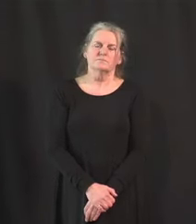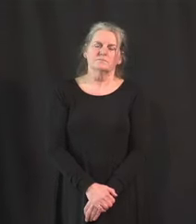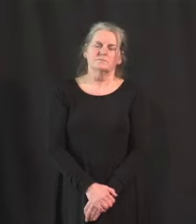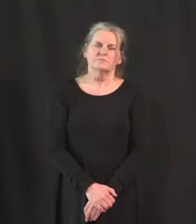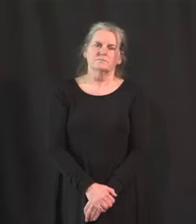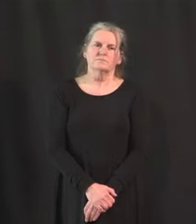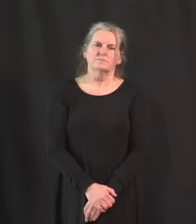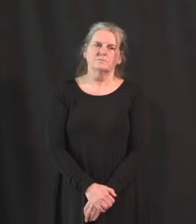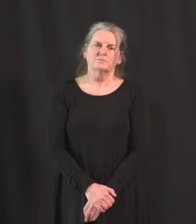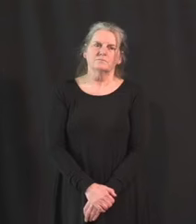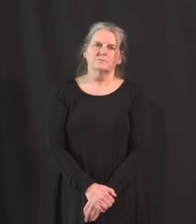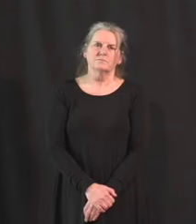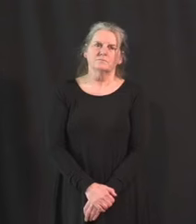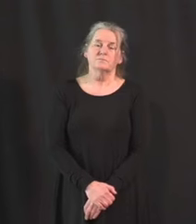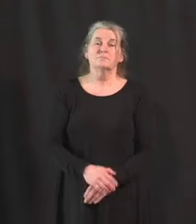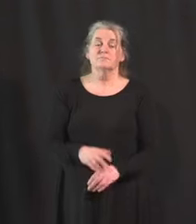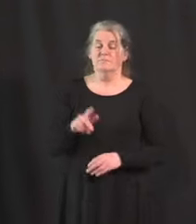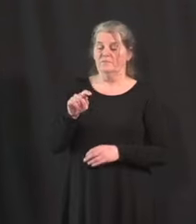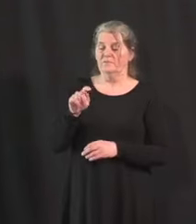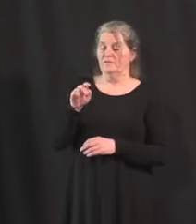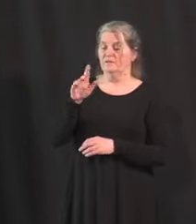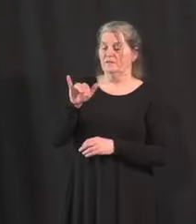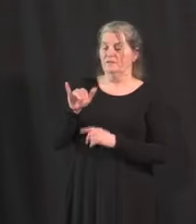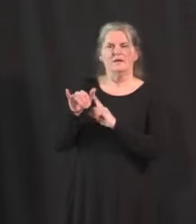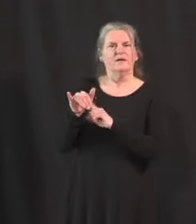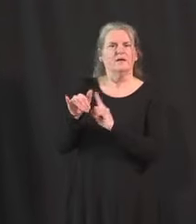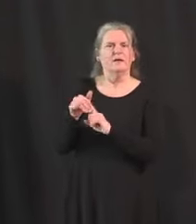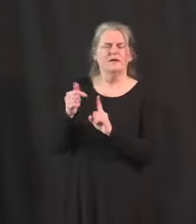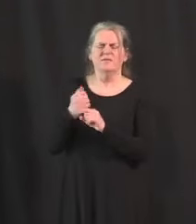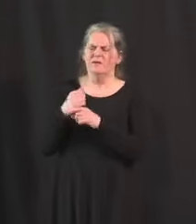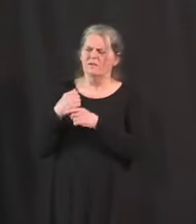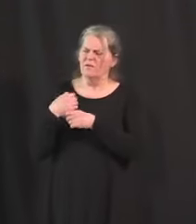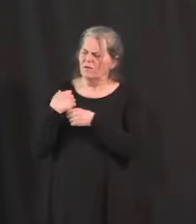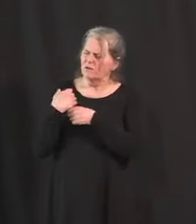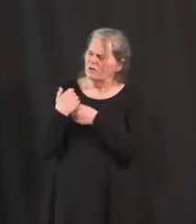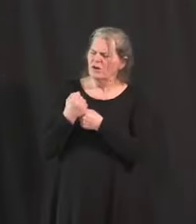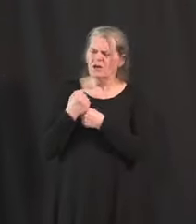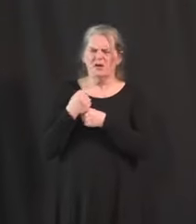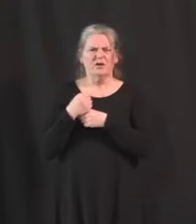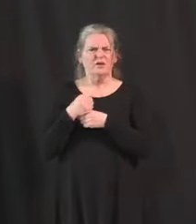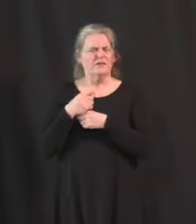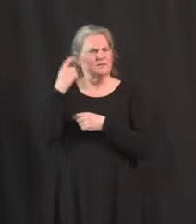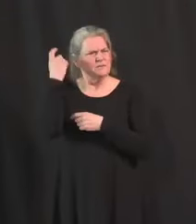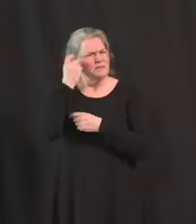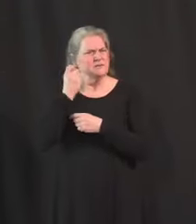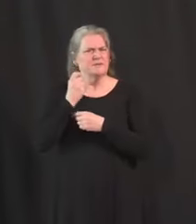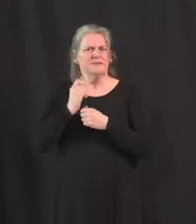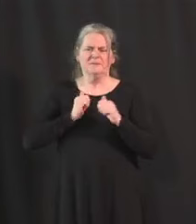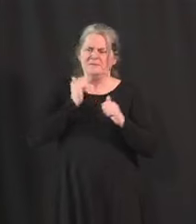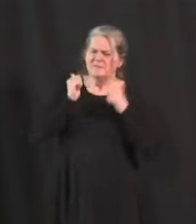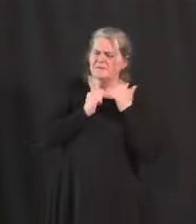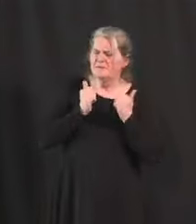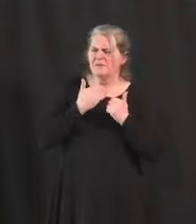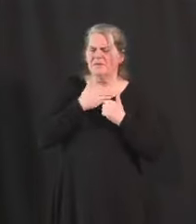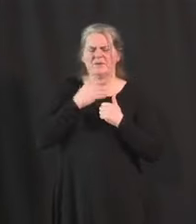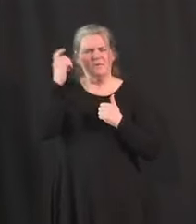TERRY WAS A KID WITH INCREDIBLE COURAGE, SPUNK AND WISDOM BEYOND HIS YEARS.